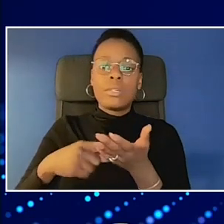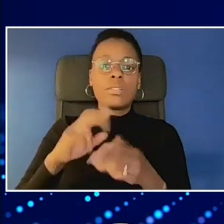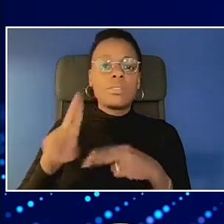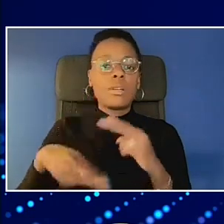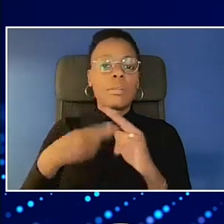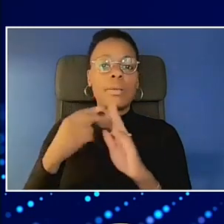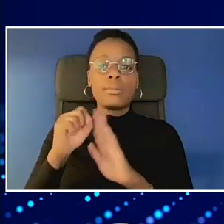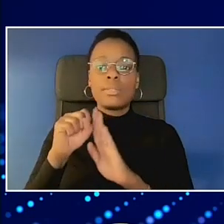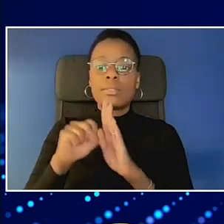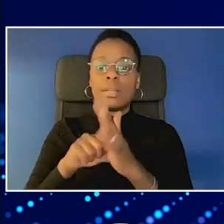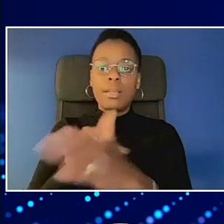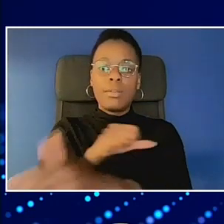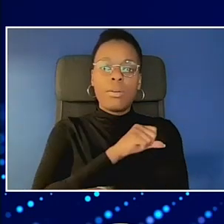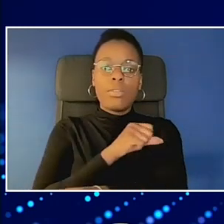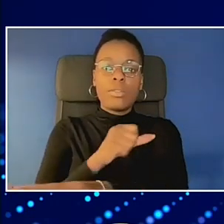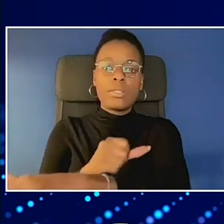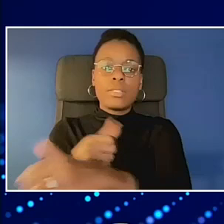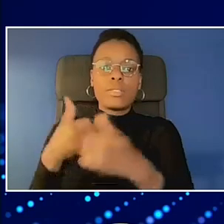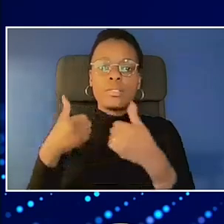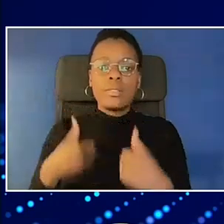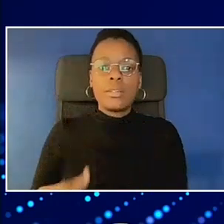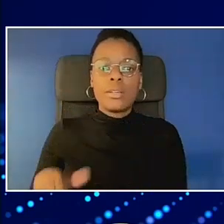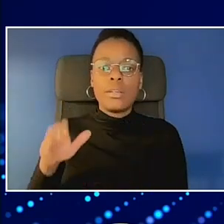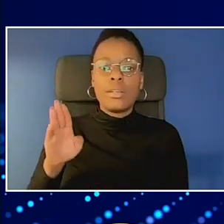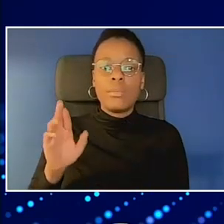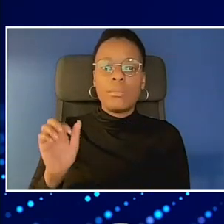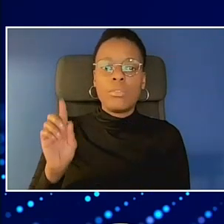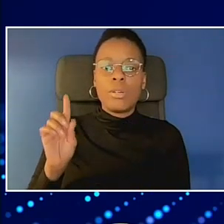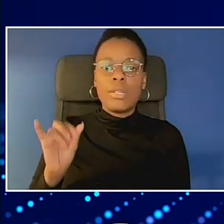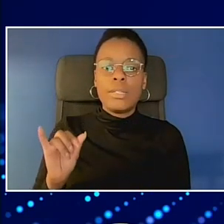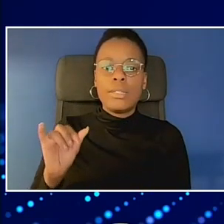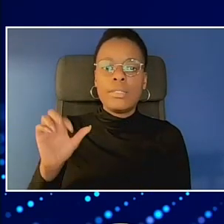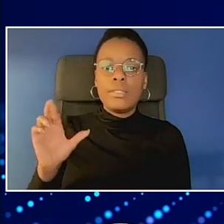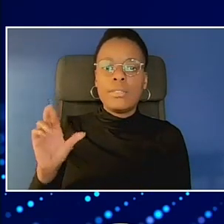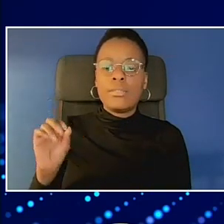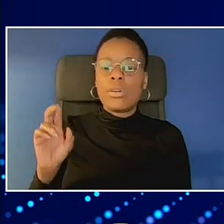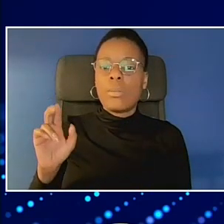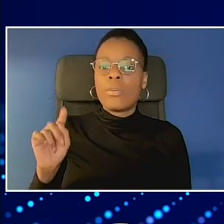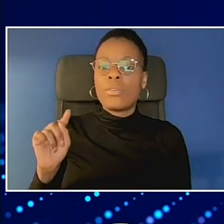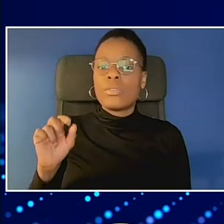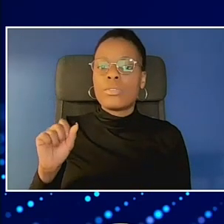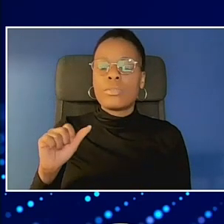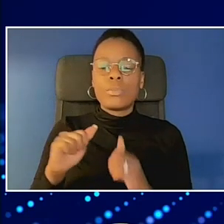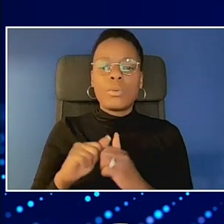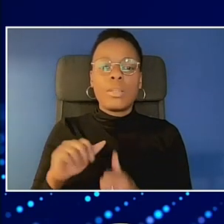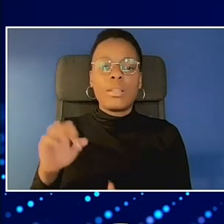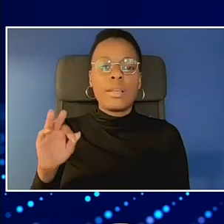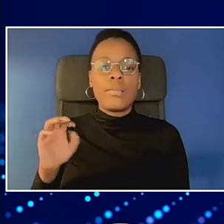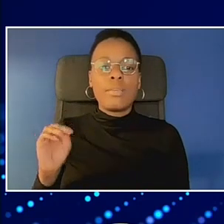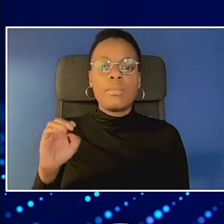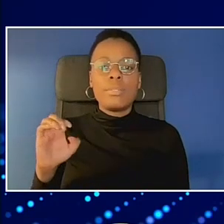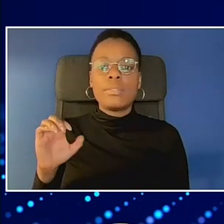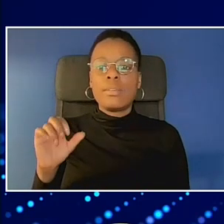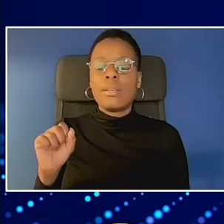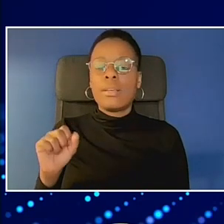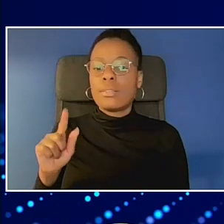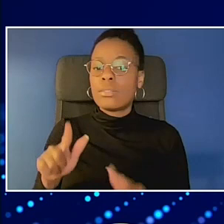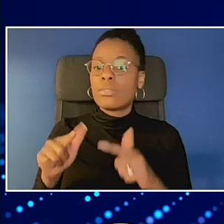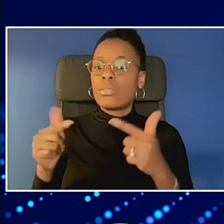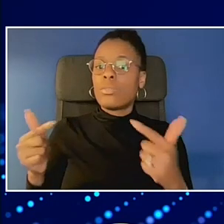My name is Brady Roberts with FMCS. And I will turn it right back over to the committee for any questions they have that